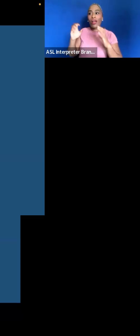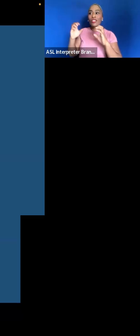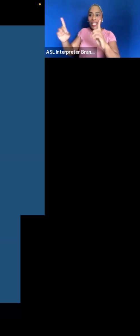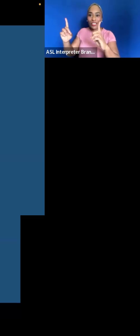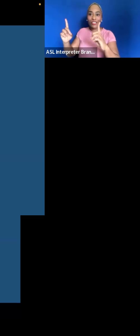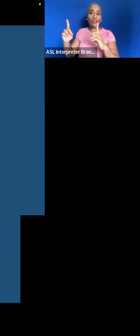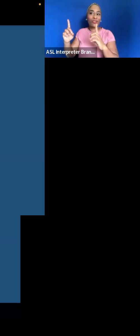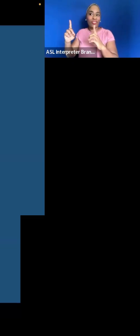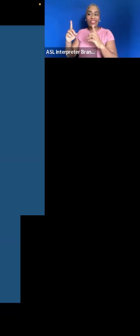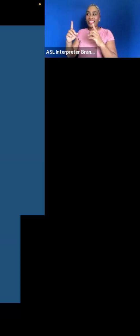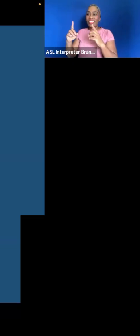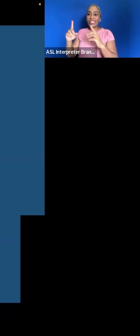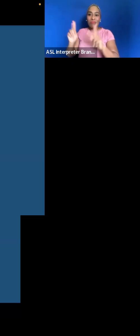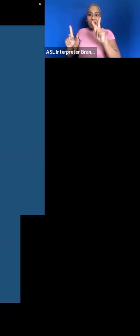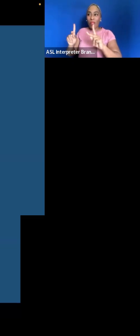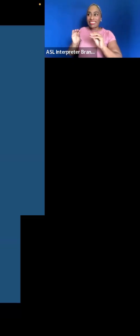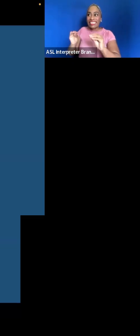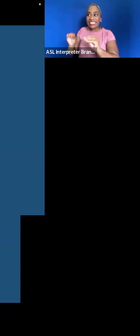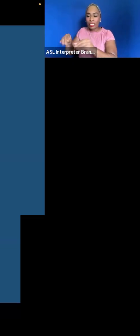And I feel like we do a whole lot of